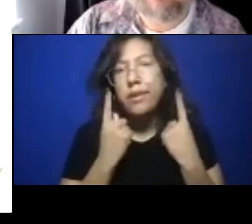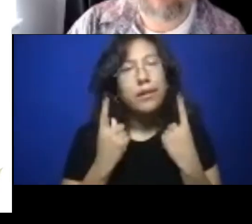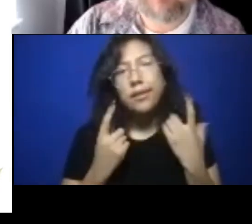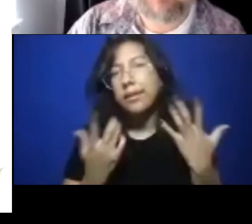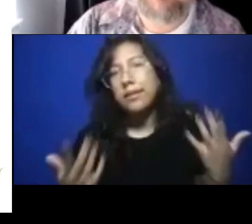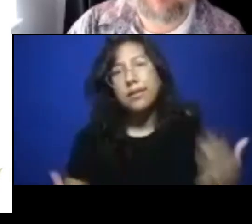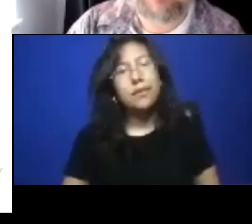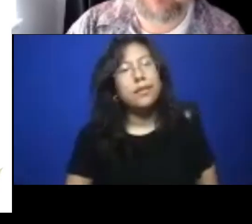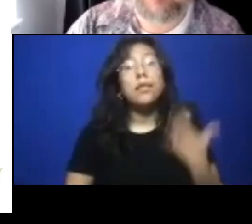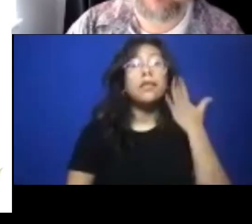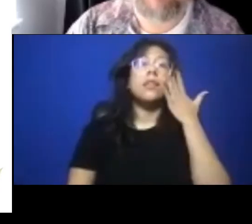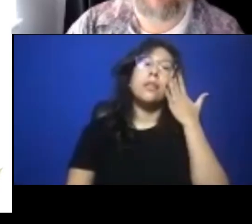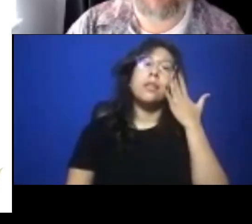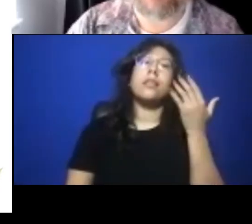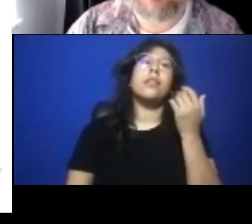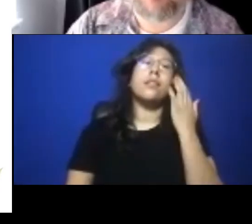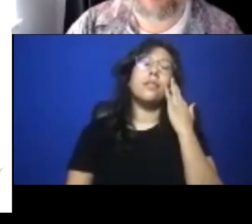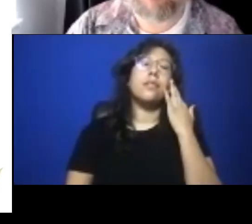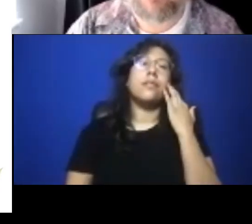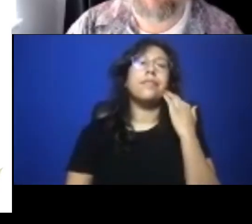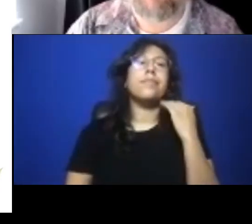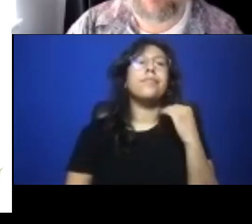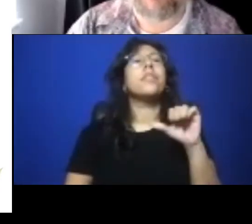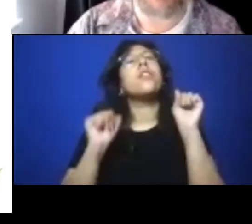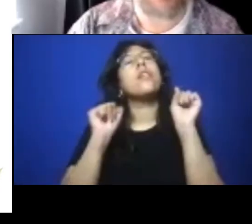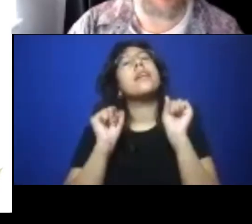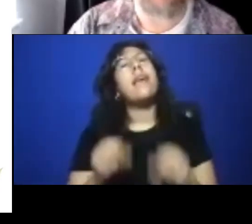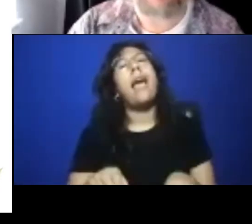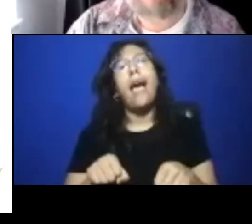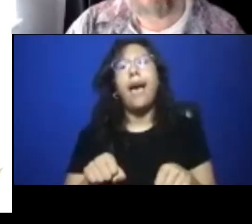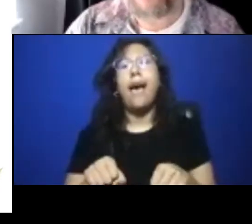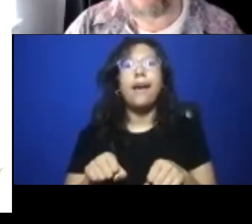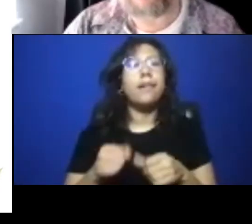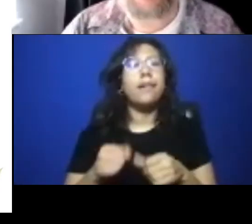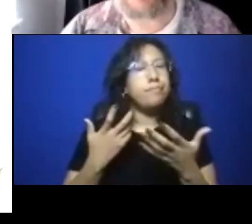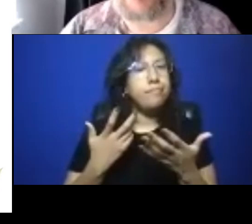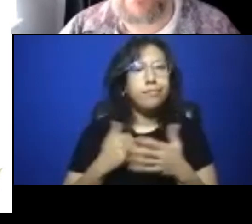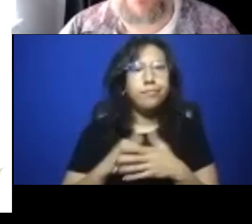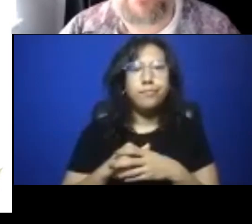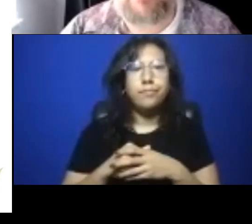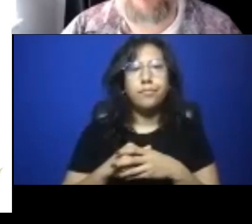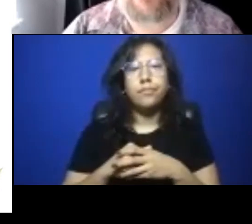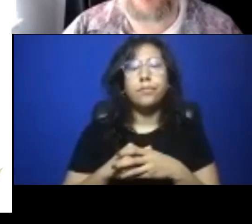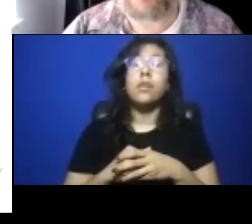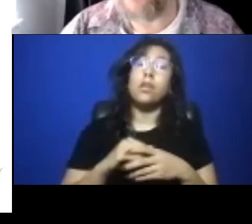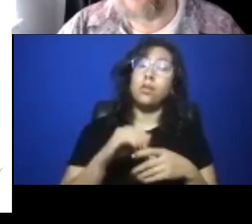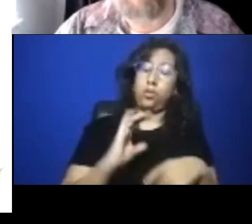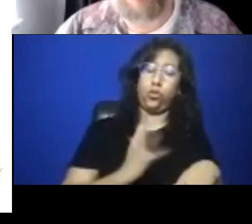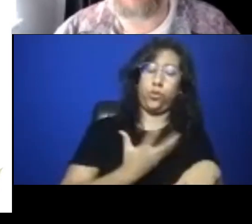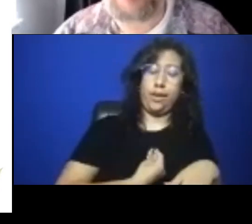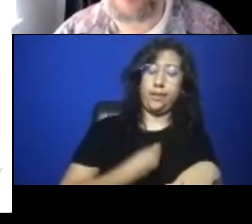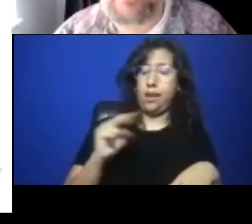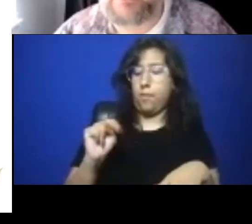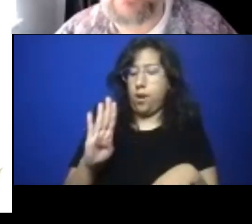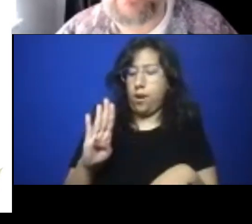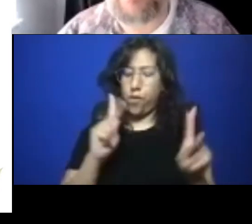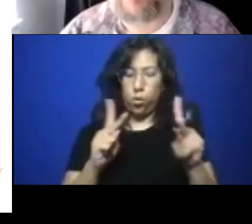And there can be a presumption by providers of trans and nonbinary folks wanting to transition.